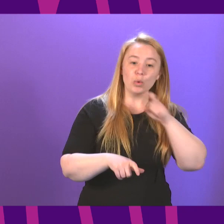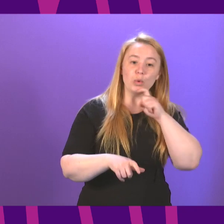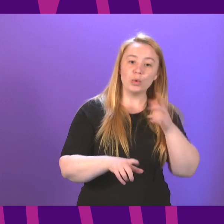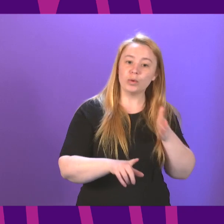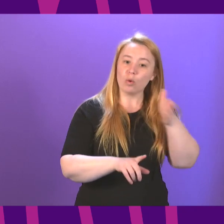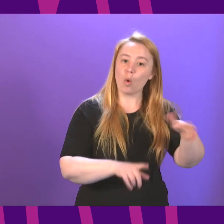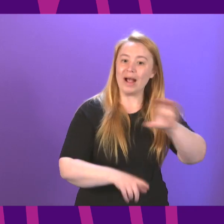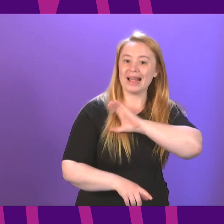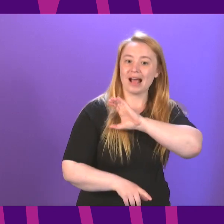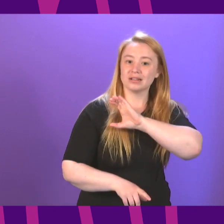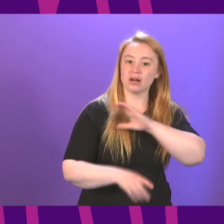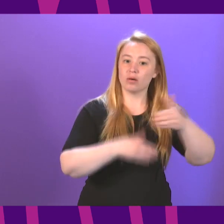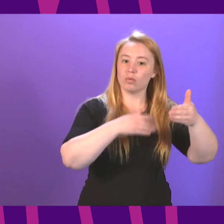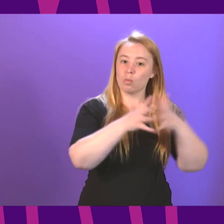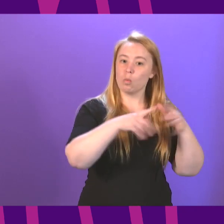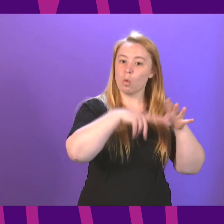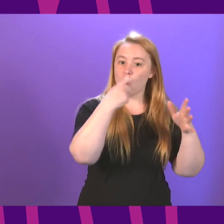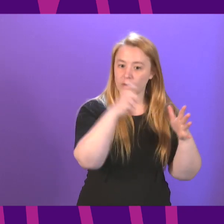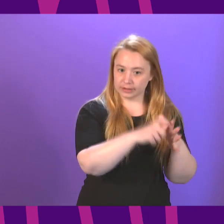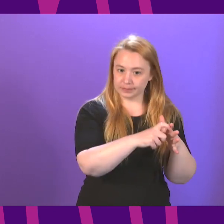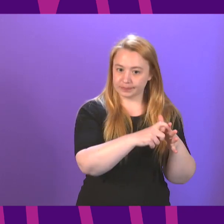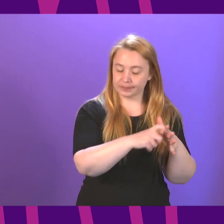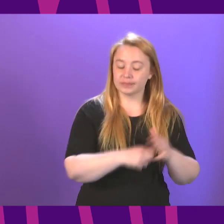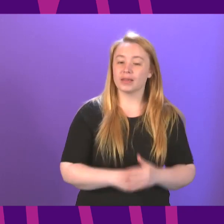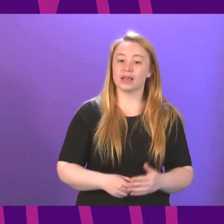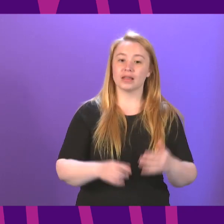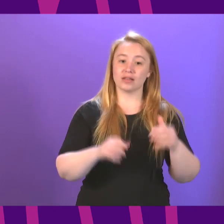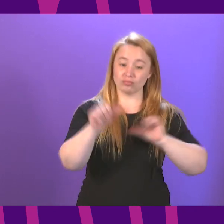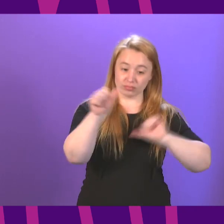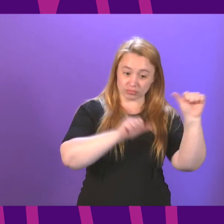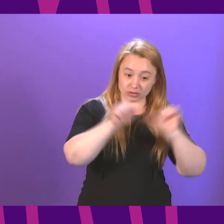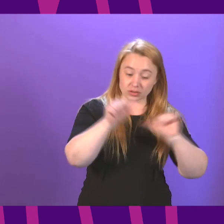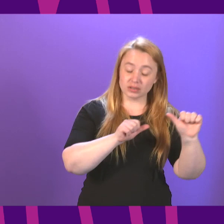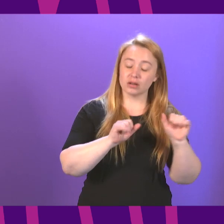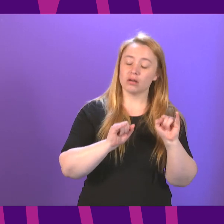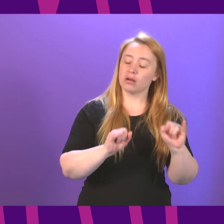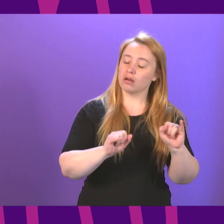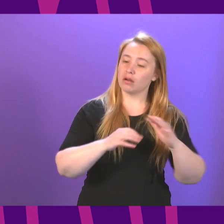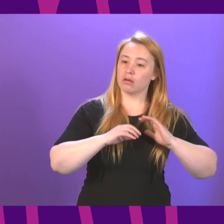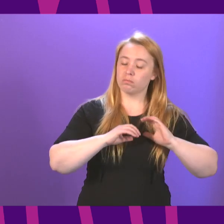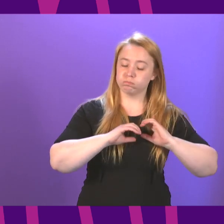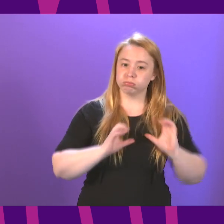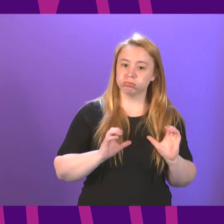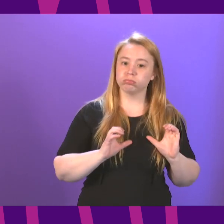Royal hospital for children, and its findings were heartbreaking. It found that almost 40 infections